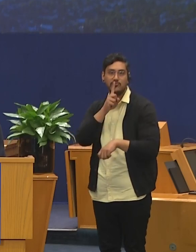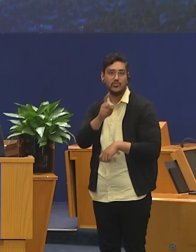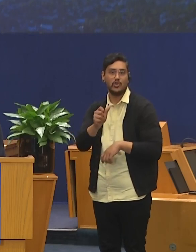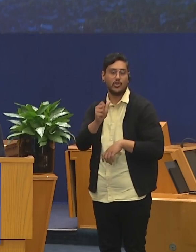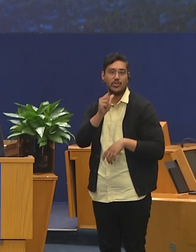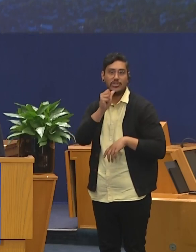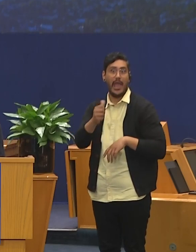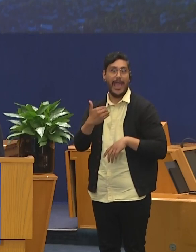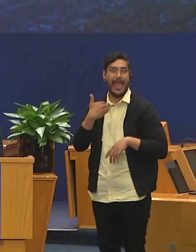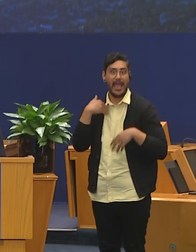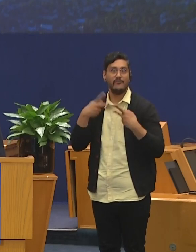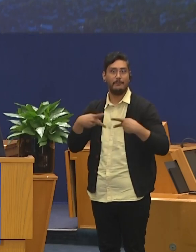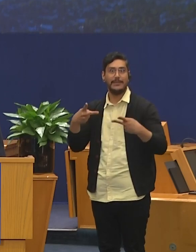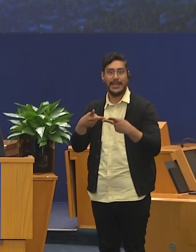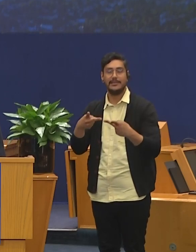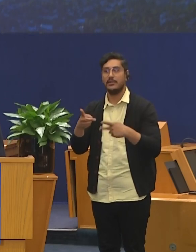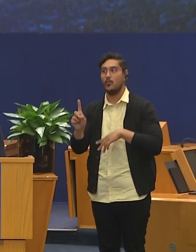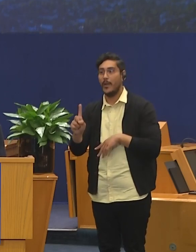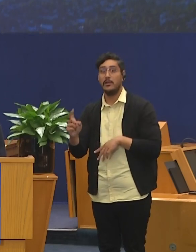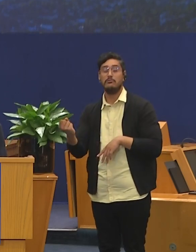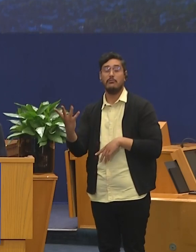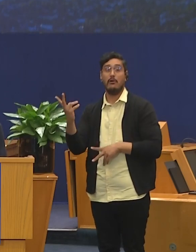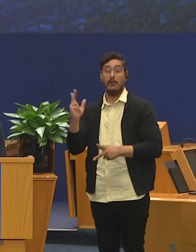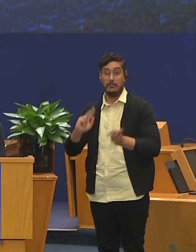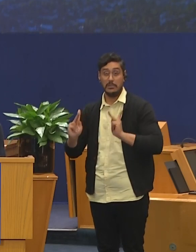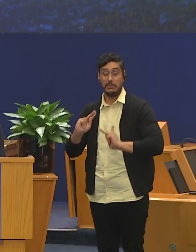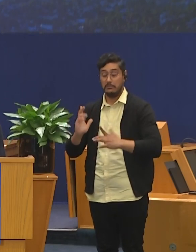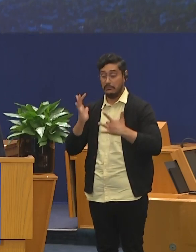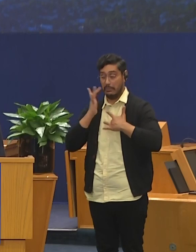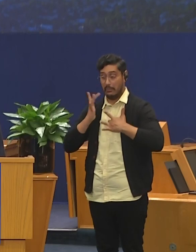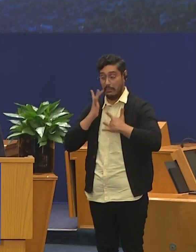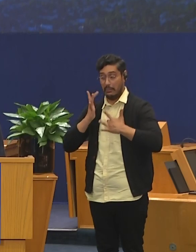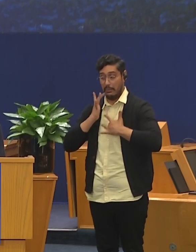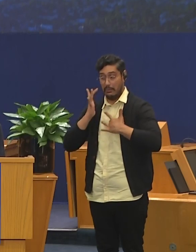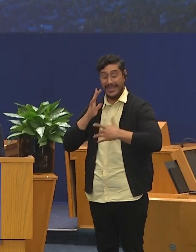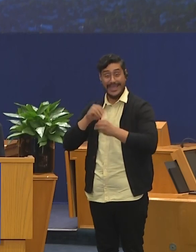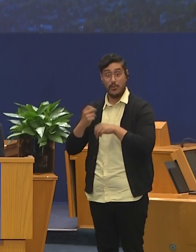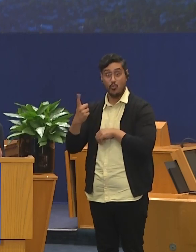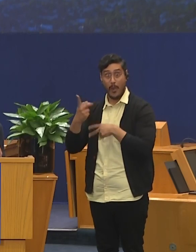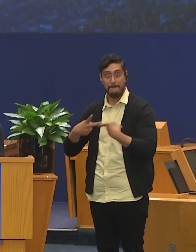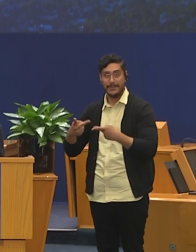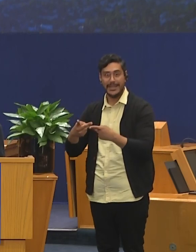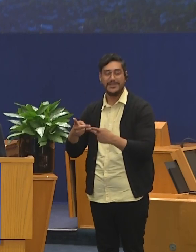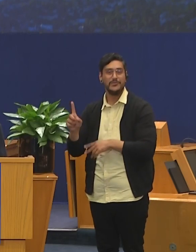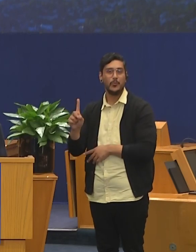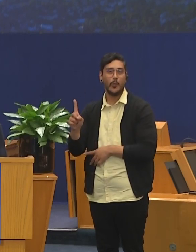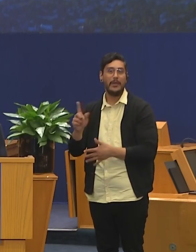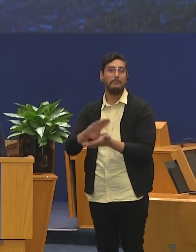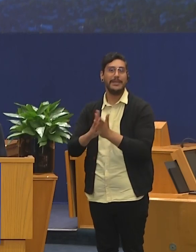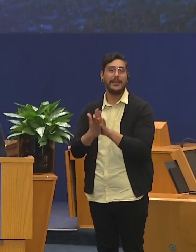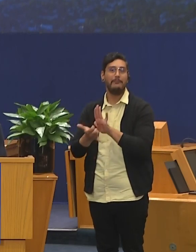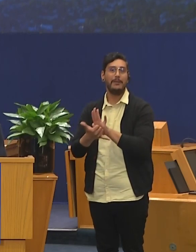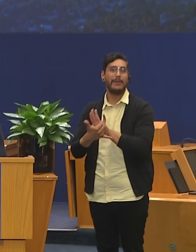REALLY MAKE SURE THAT WE DON'T GET TO A PLACE WHERE THERE ARE SO MANY PEOPLE THAT ARE INFECTED